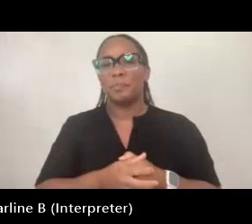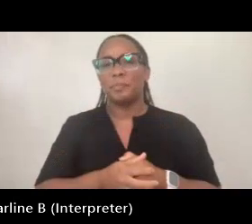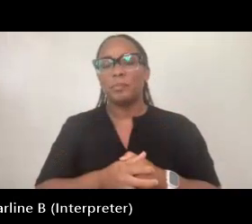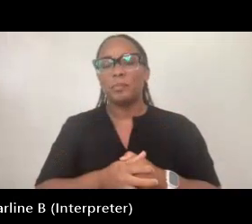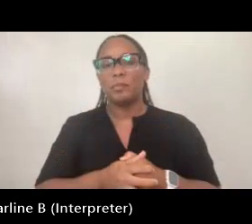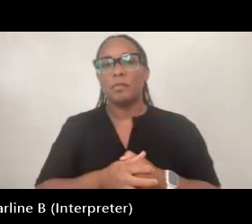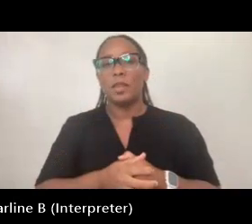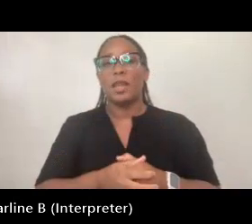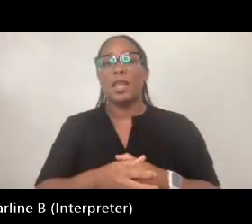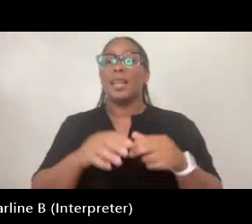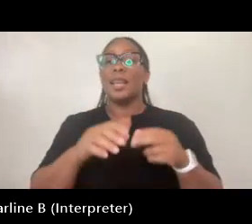The second example I have.